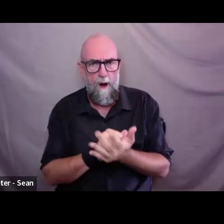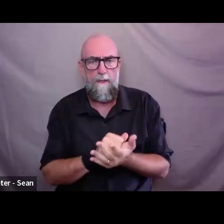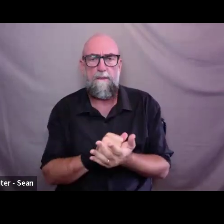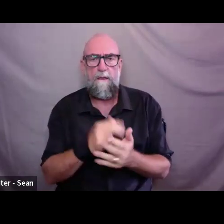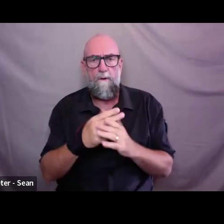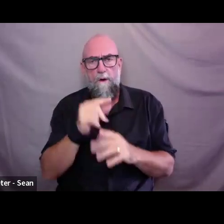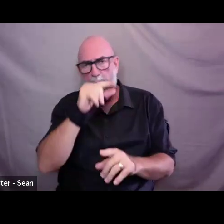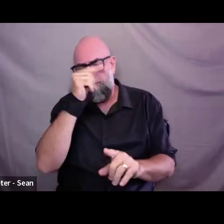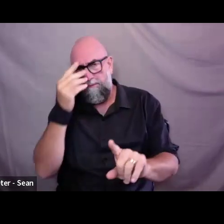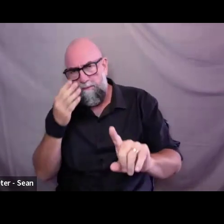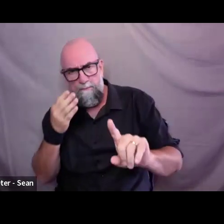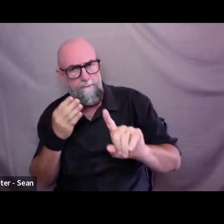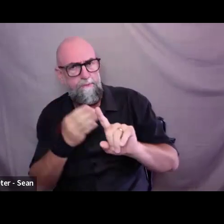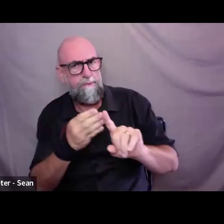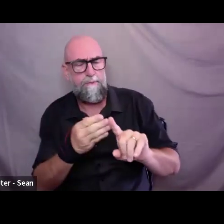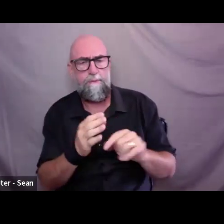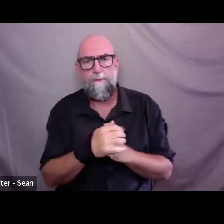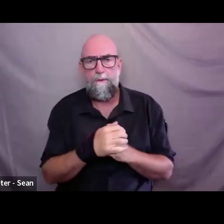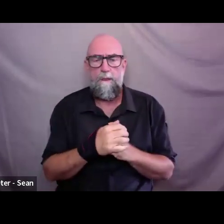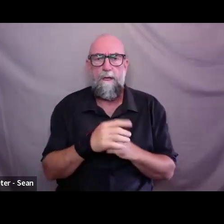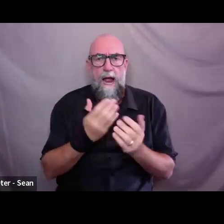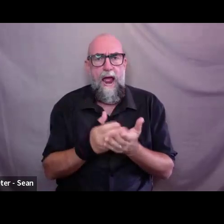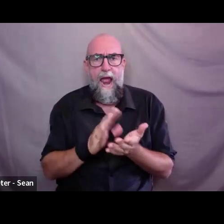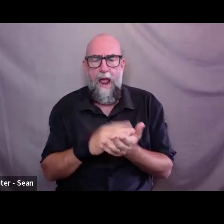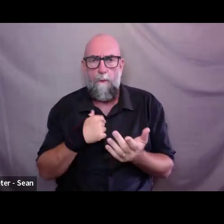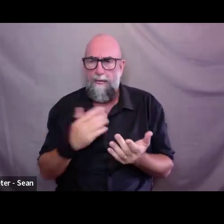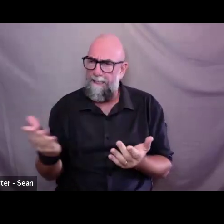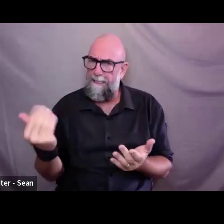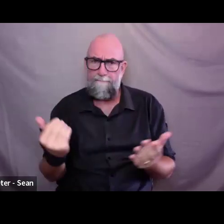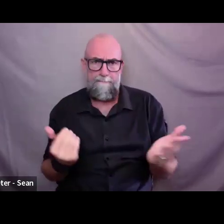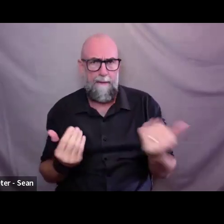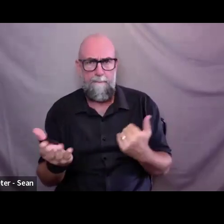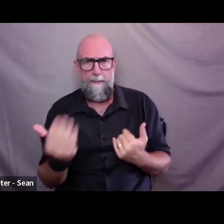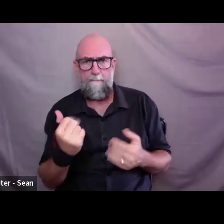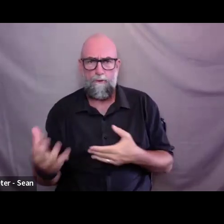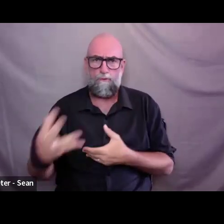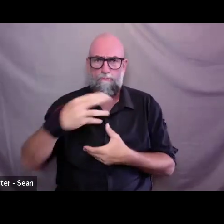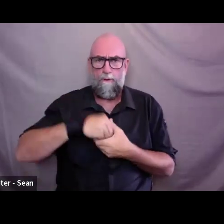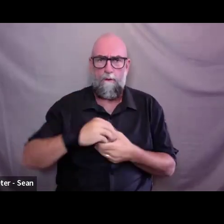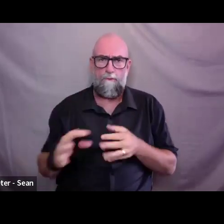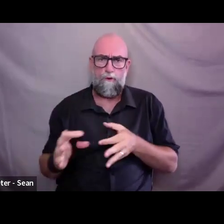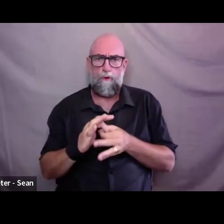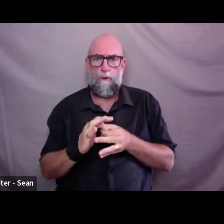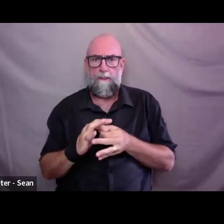that is an important idea. It is always good to bring Hidega into our conversations... I am